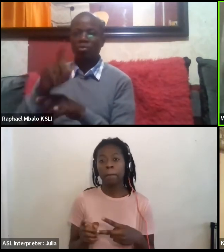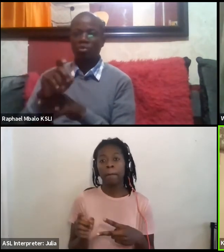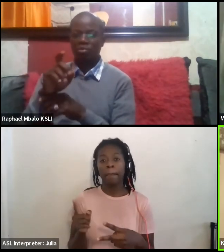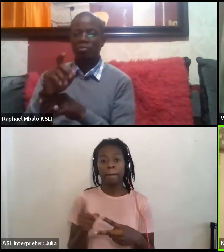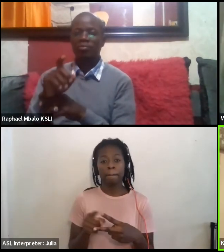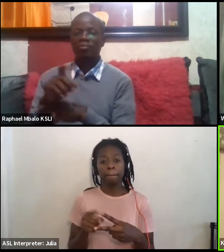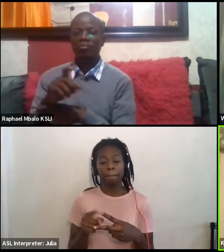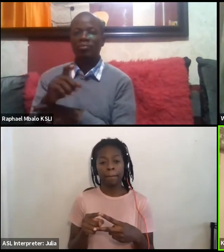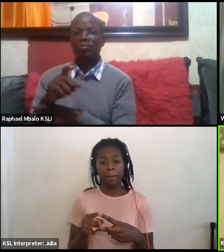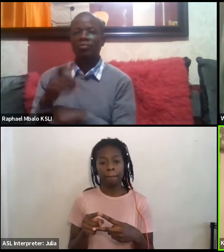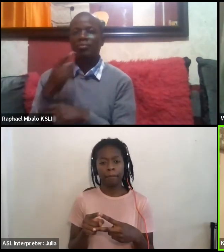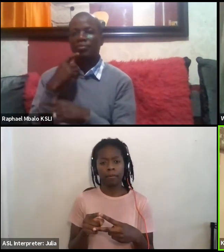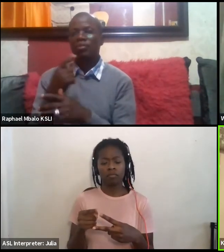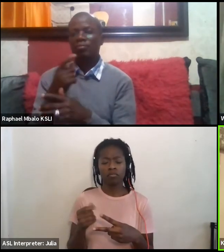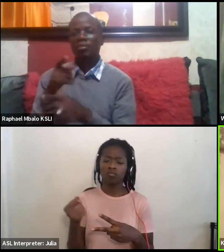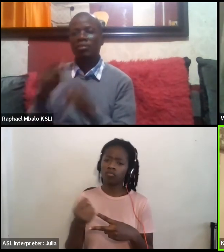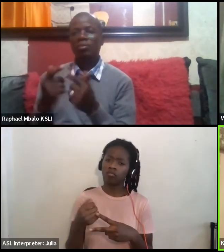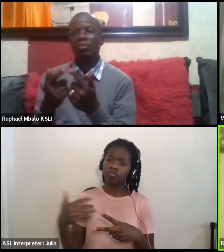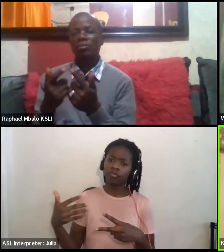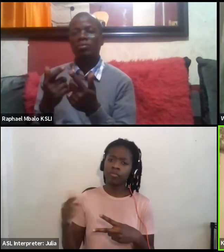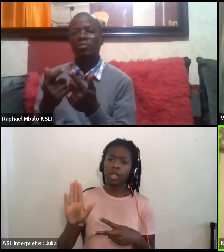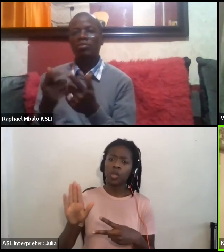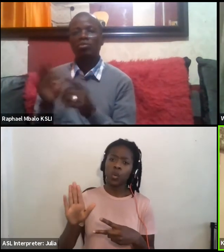tell me a bit about some of your more international work